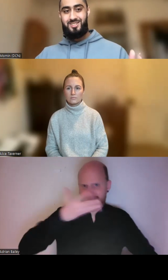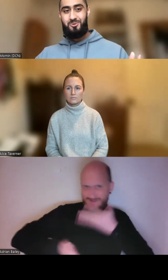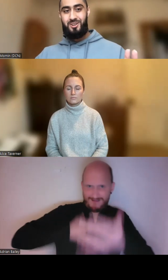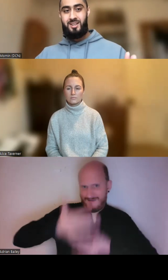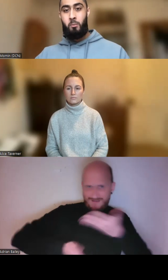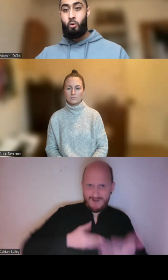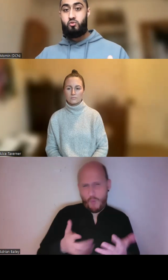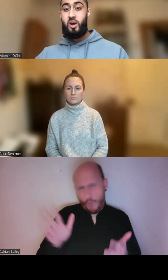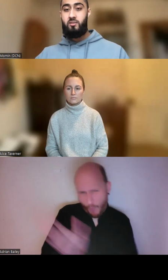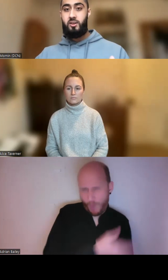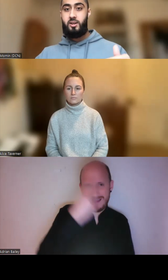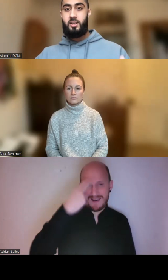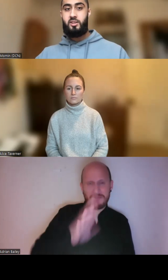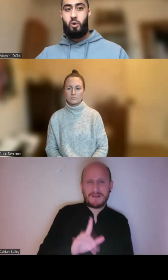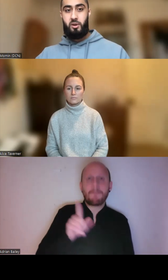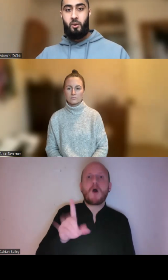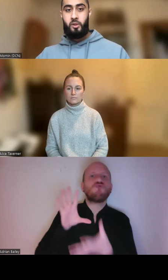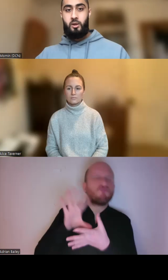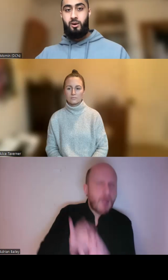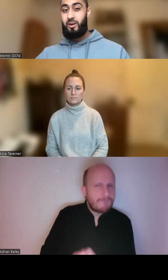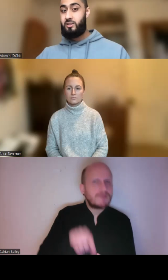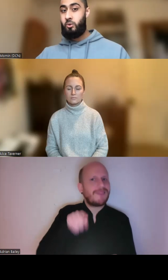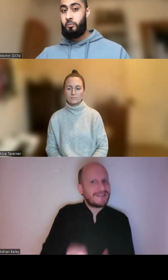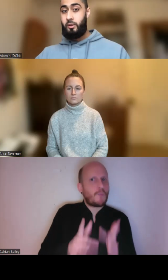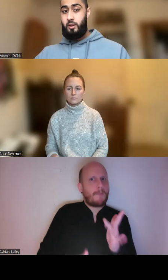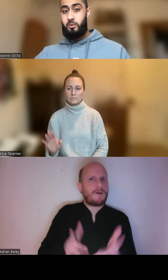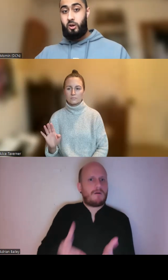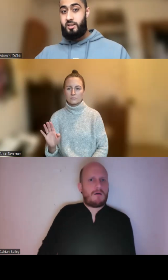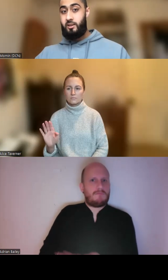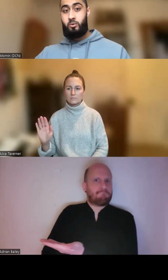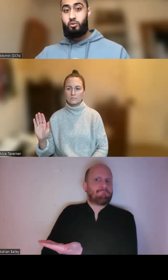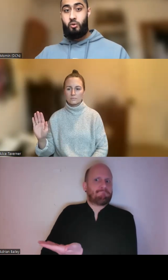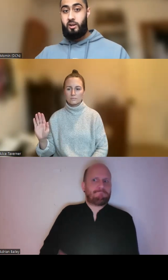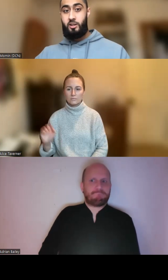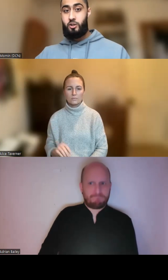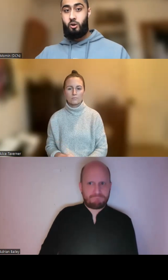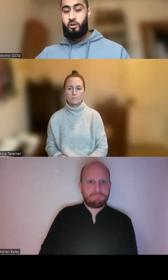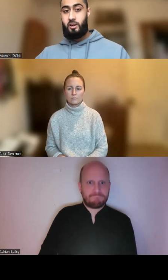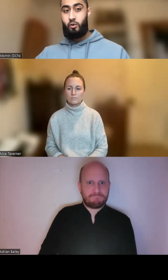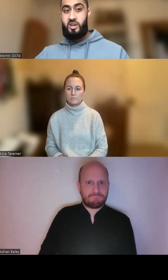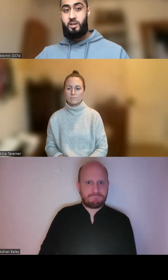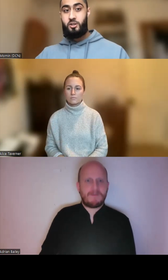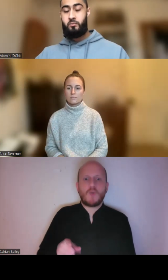These are the ones that are most relevant to this webinar. We've got Dean who's great at digital content creation